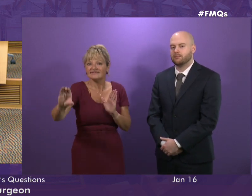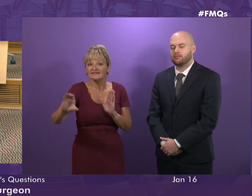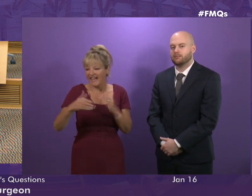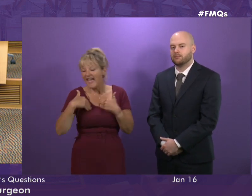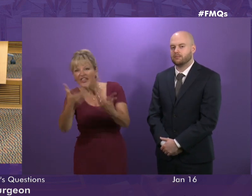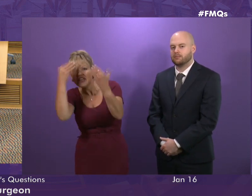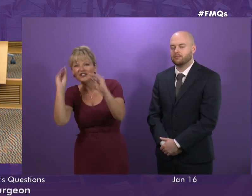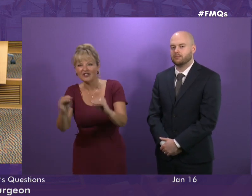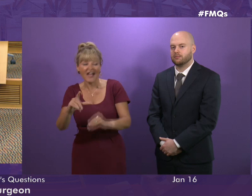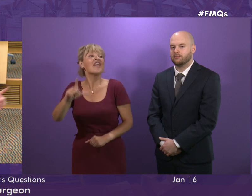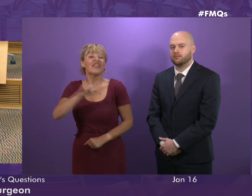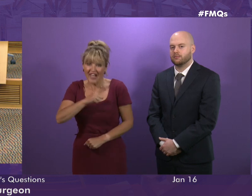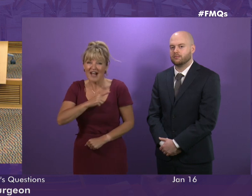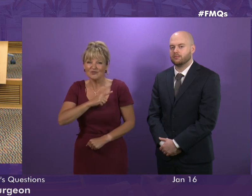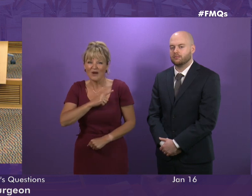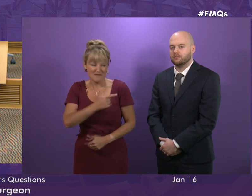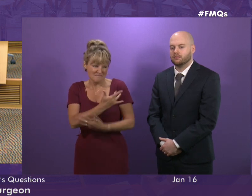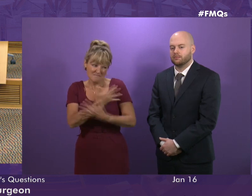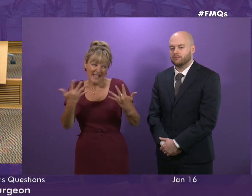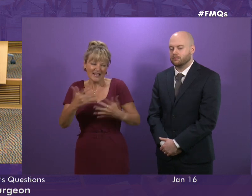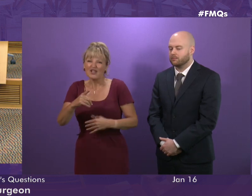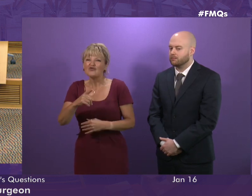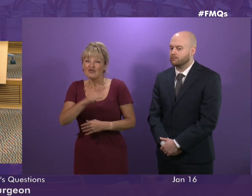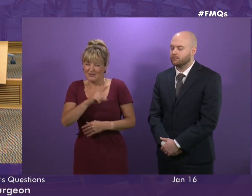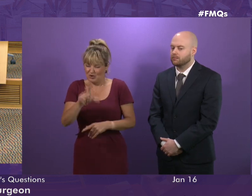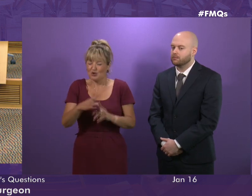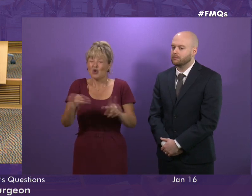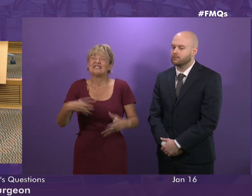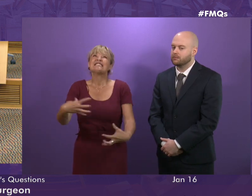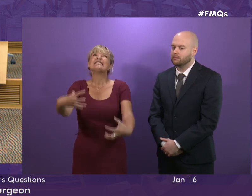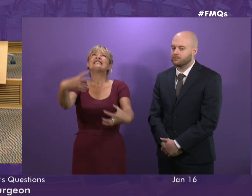that is one of the many reasons why the Tories are terrified of the prospect of giving Scotland